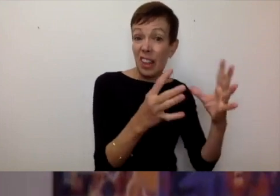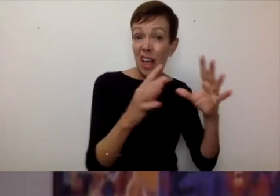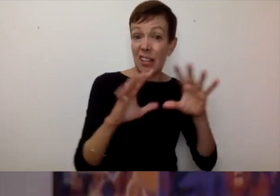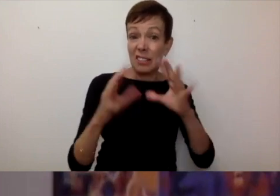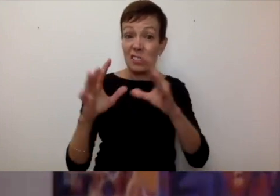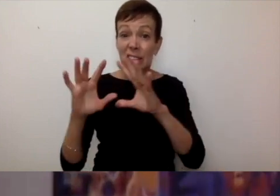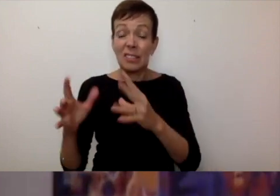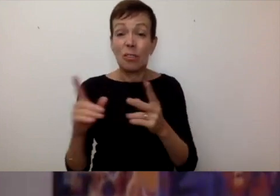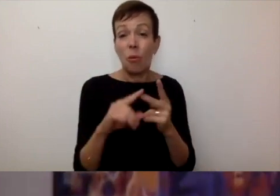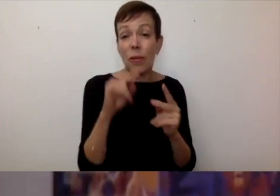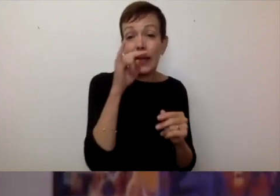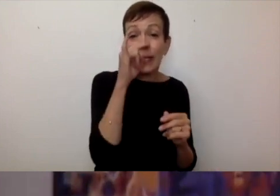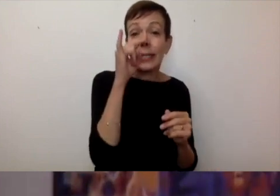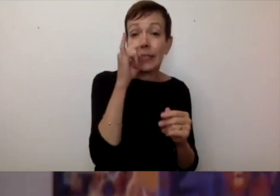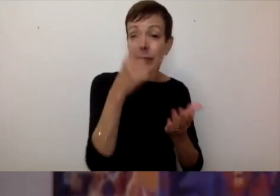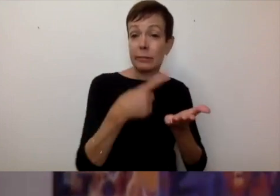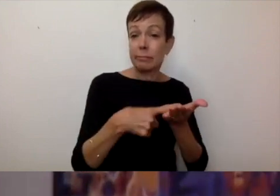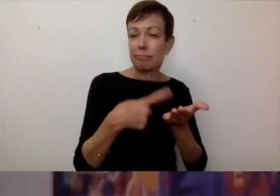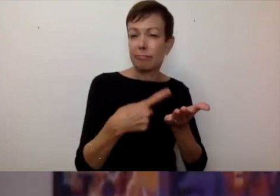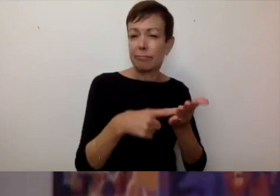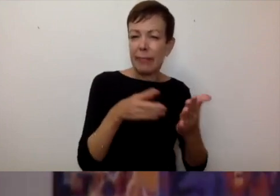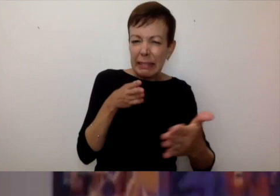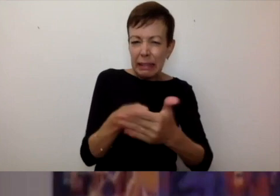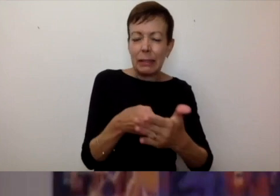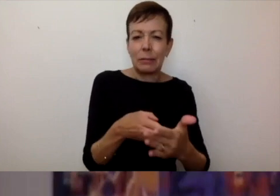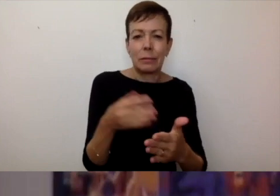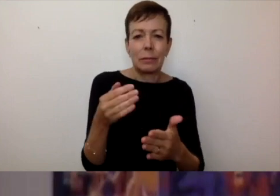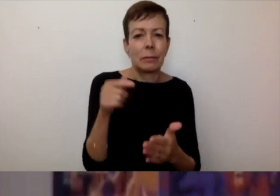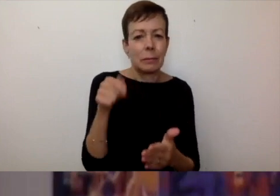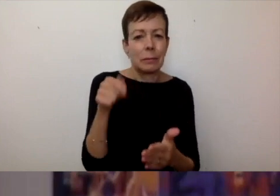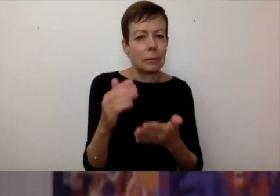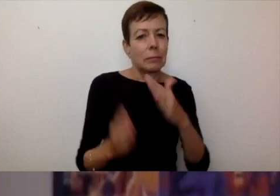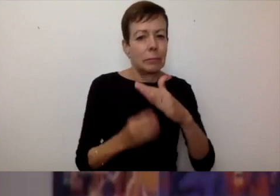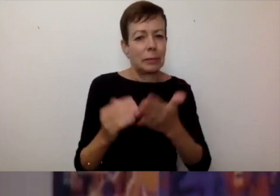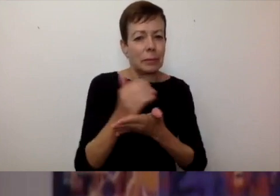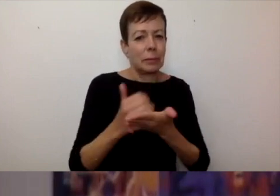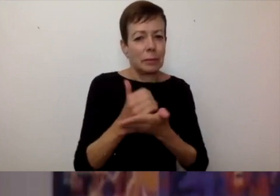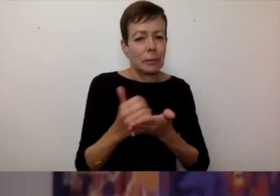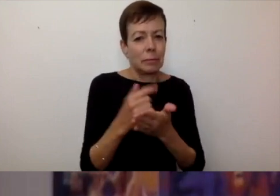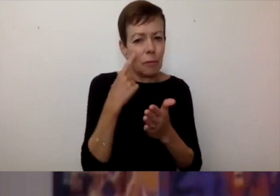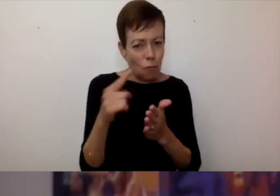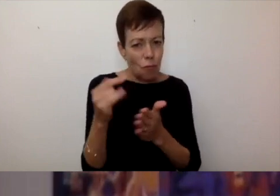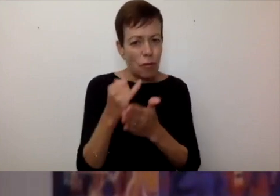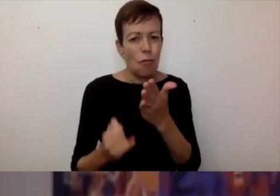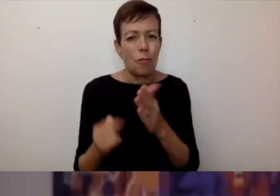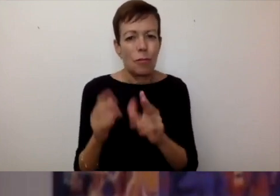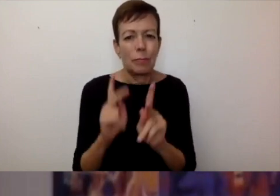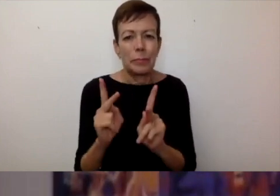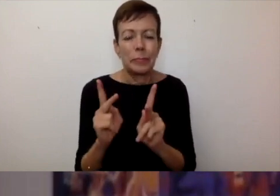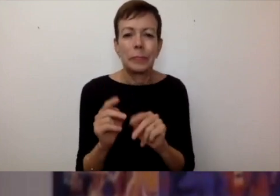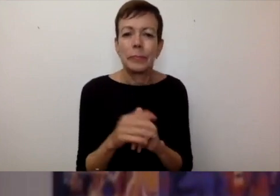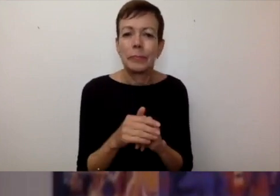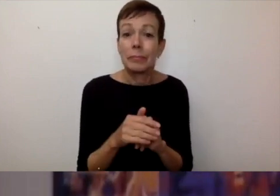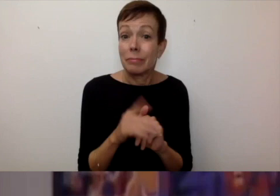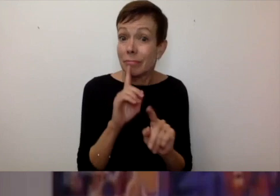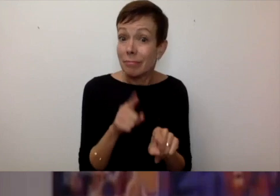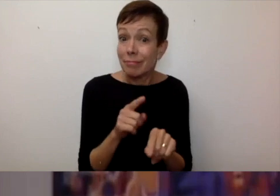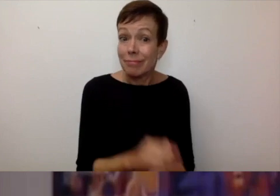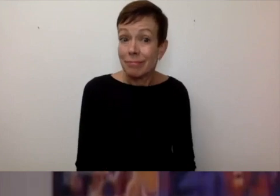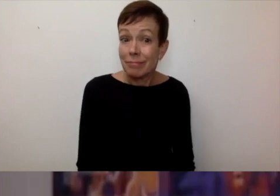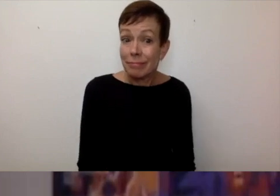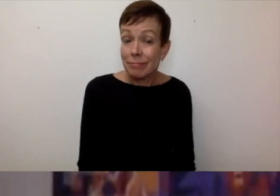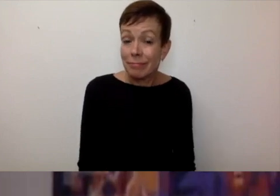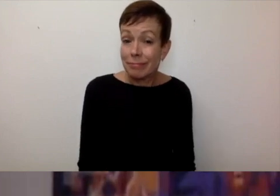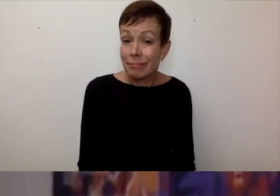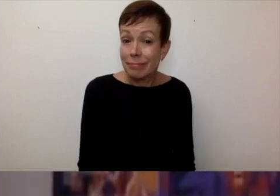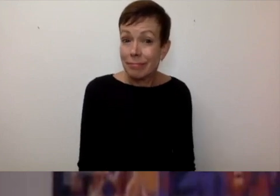for the arts so who would like a first stab at that one